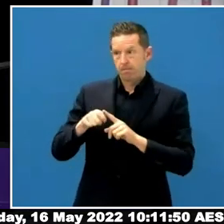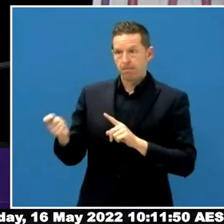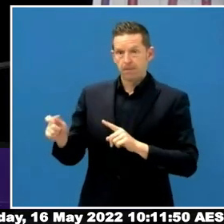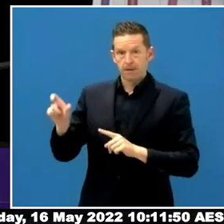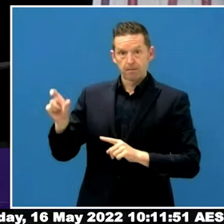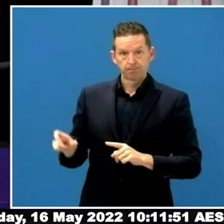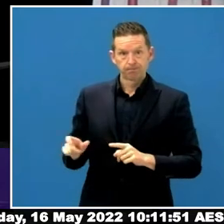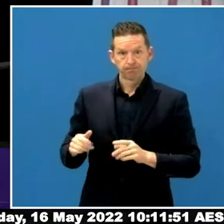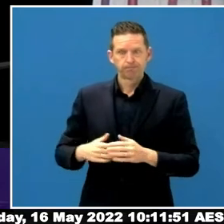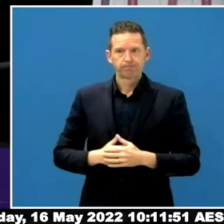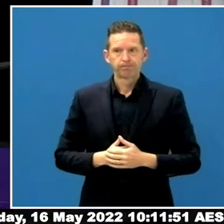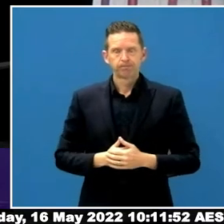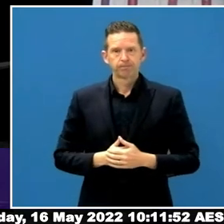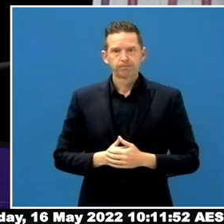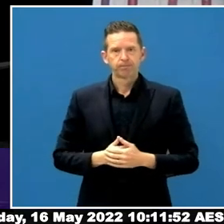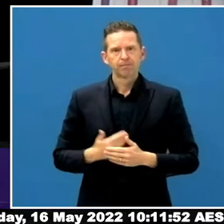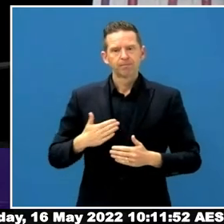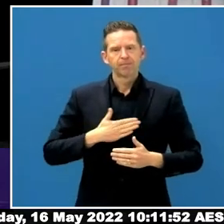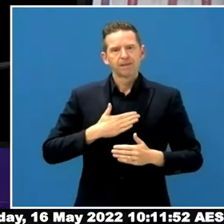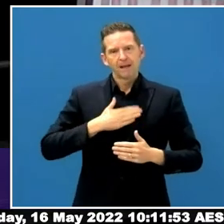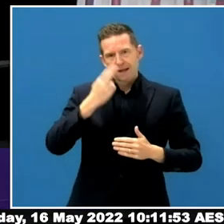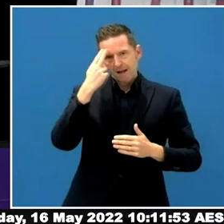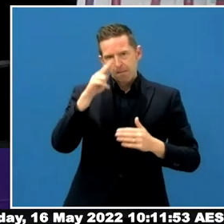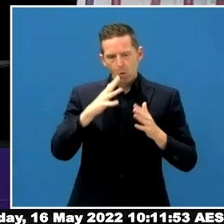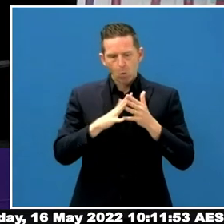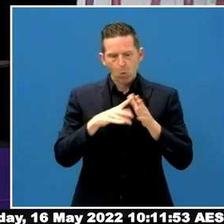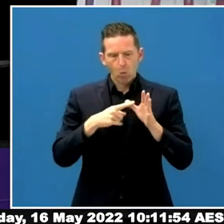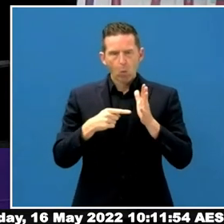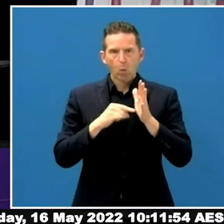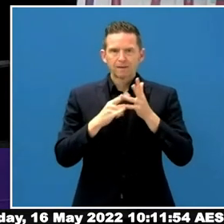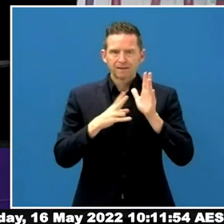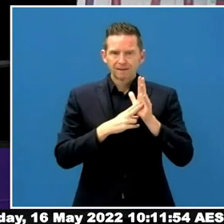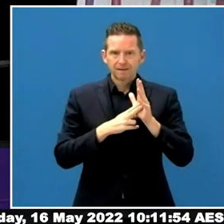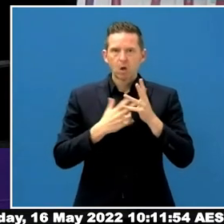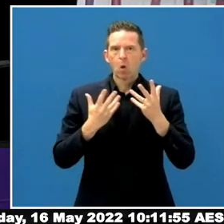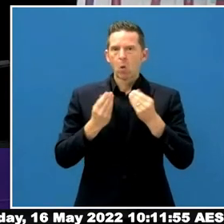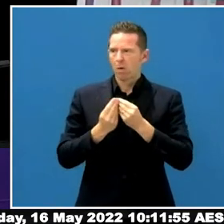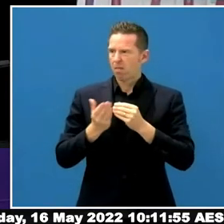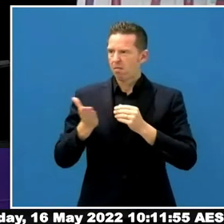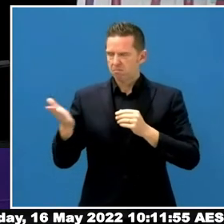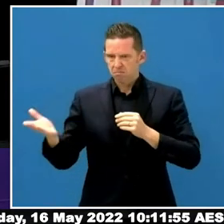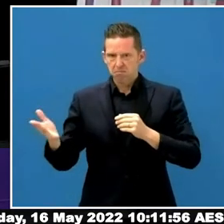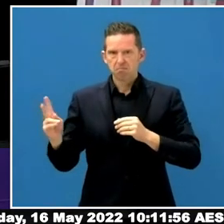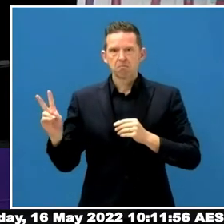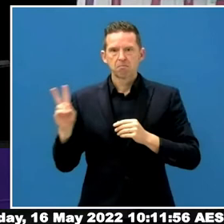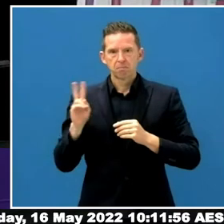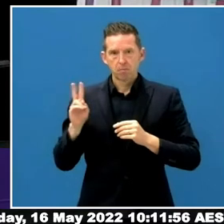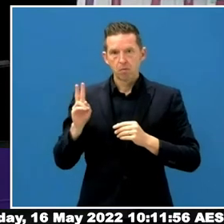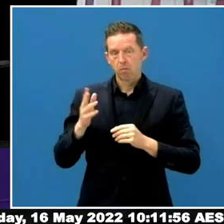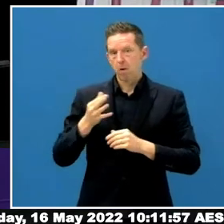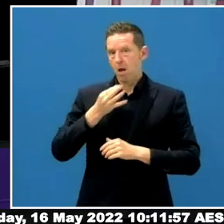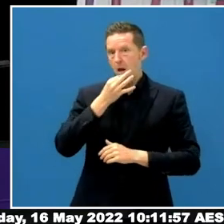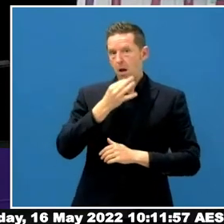My name is Mr Watson and together with Ms Lee, we would seek your leave to appear for Afford.